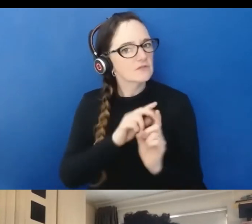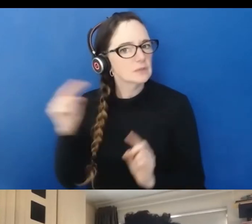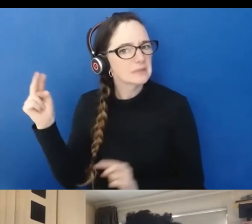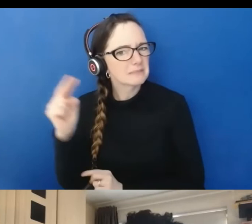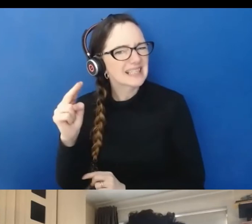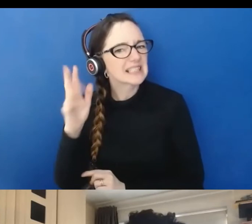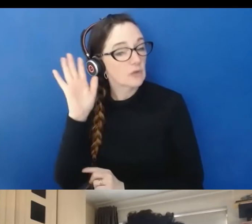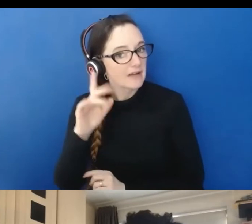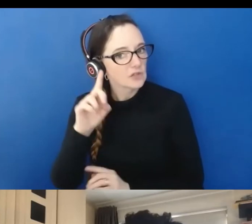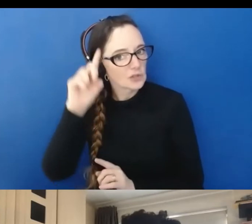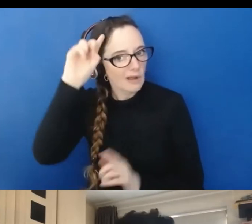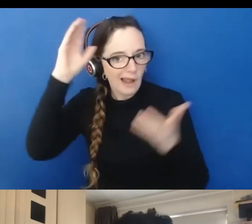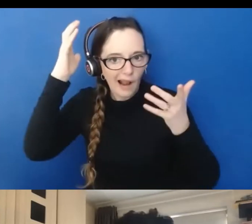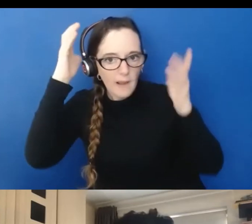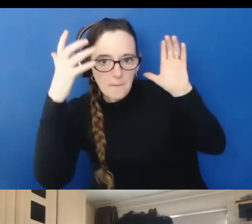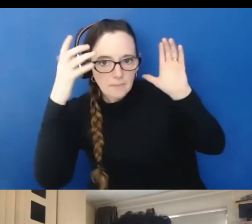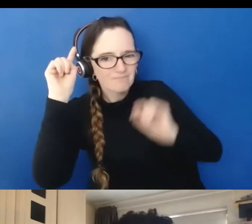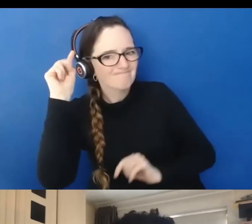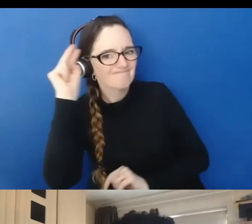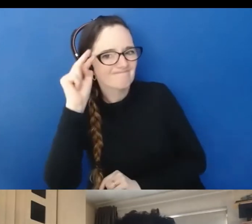differently. And I think through the lens of radical friends